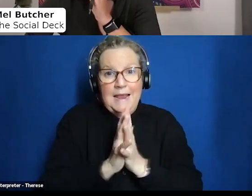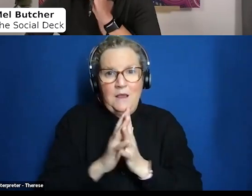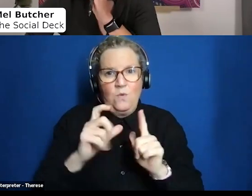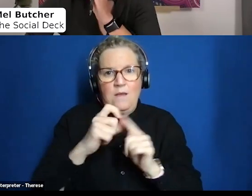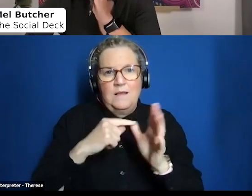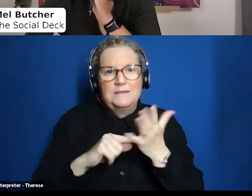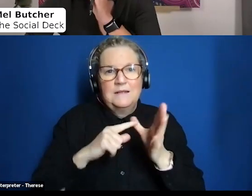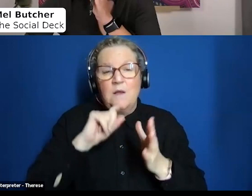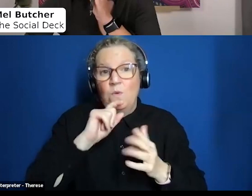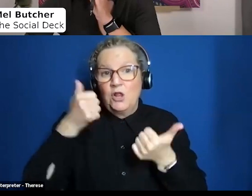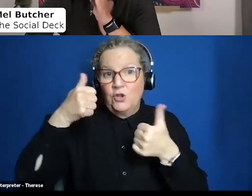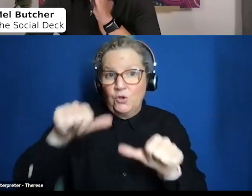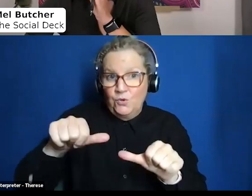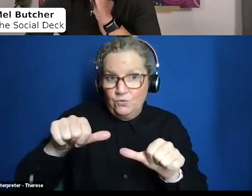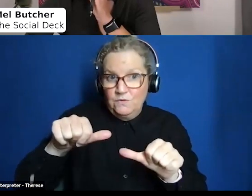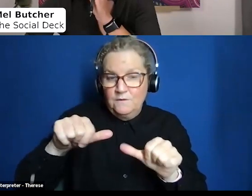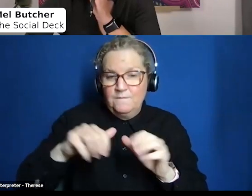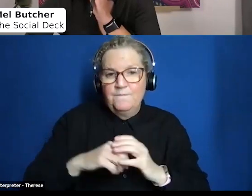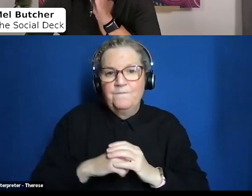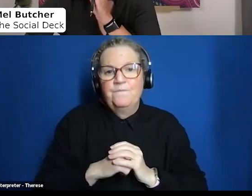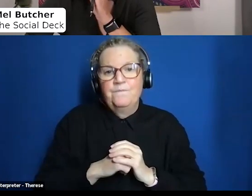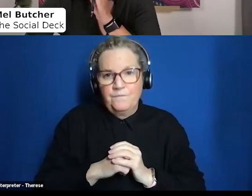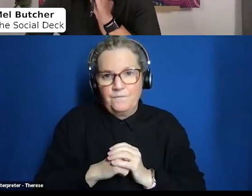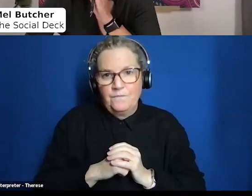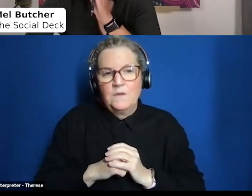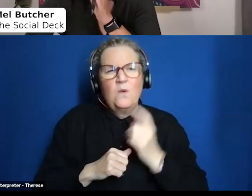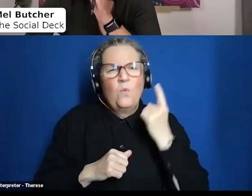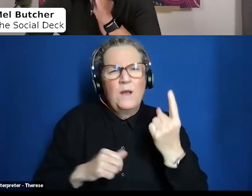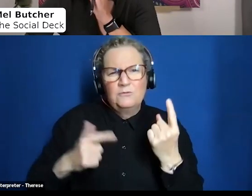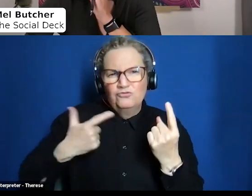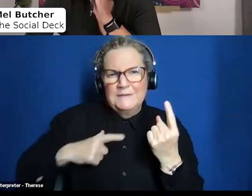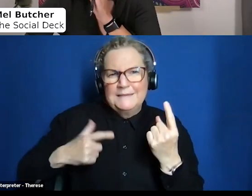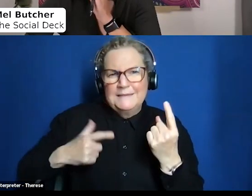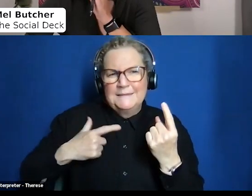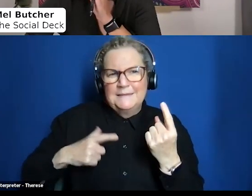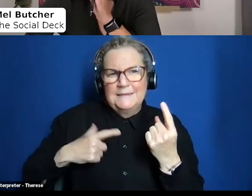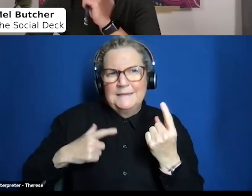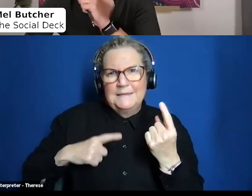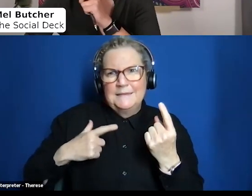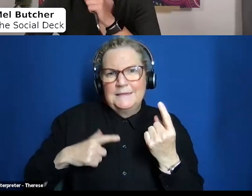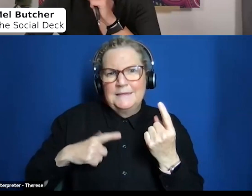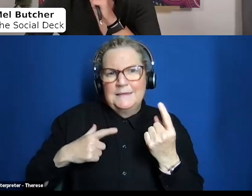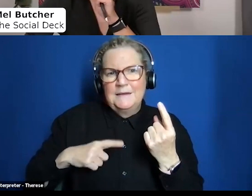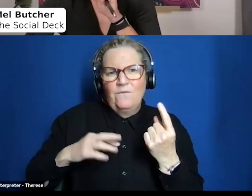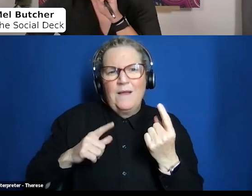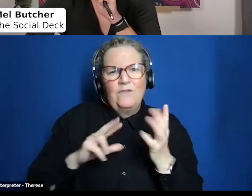And one of the reasons for a having no go zones